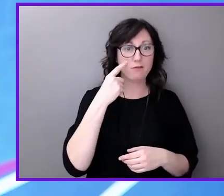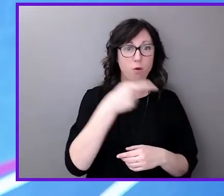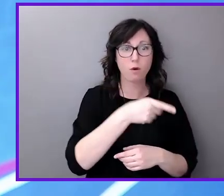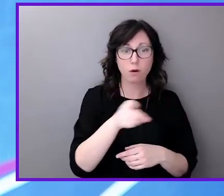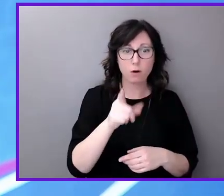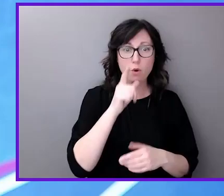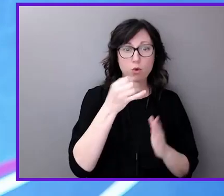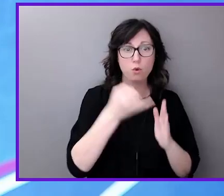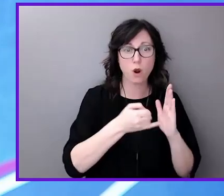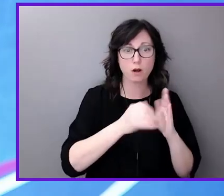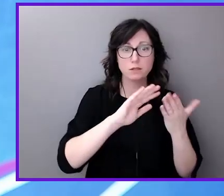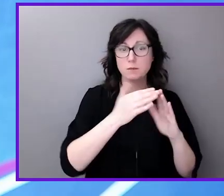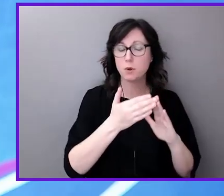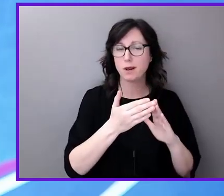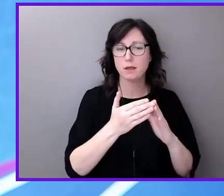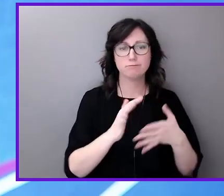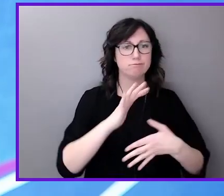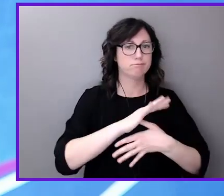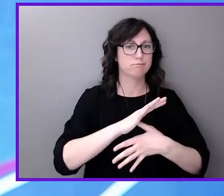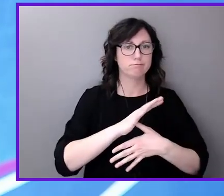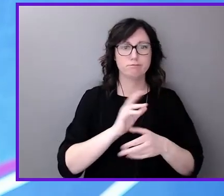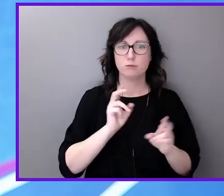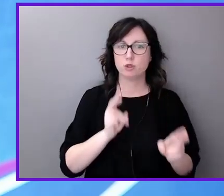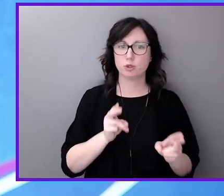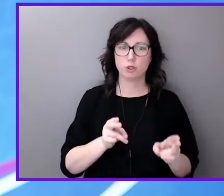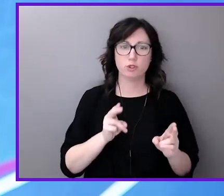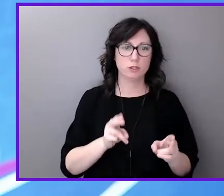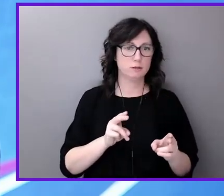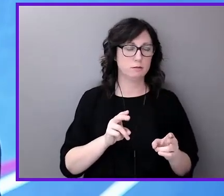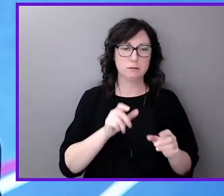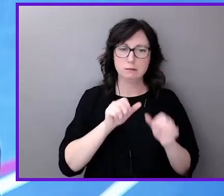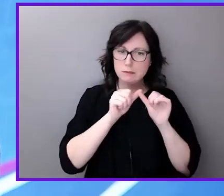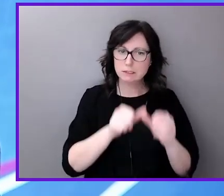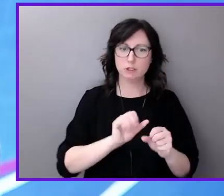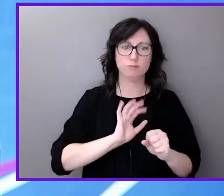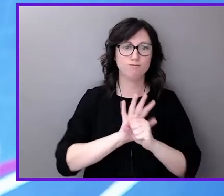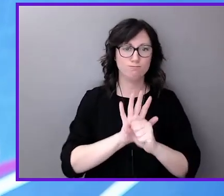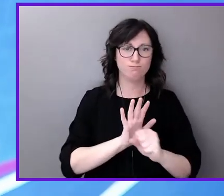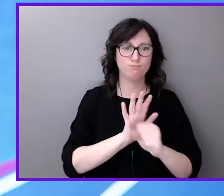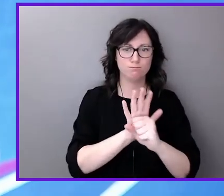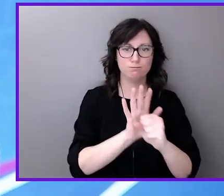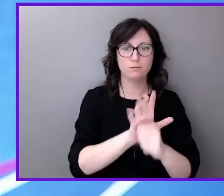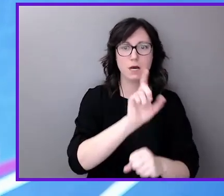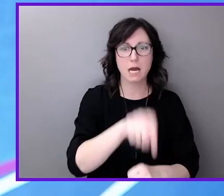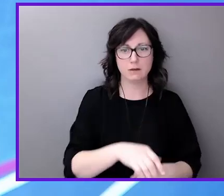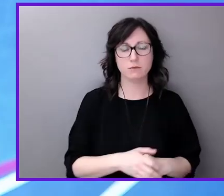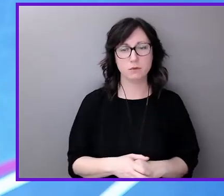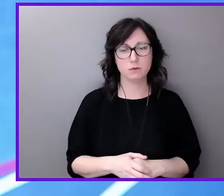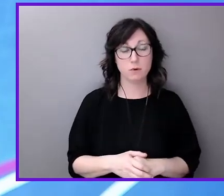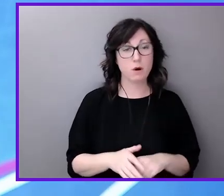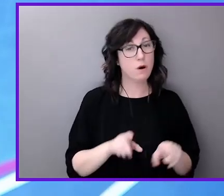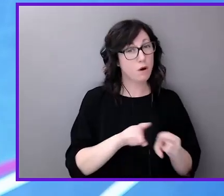that we must continue to advocate for. The Council also needs to actively take